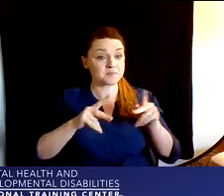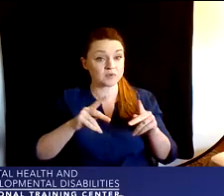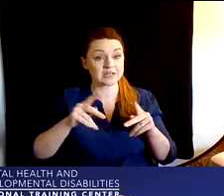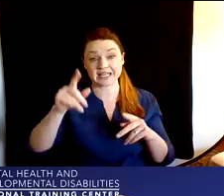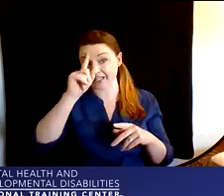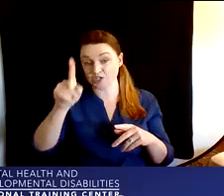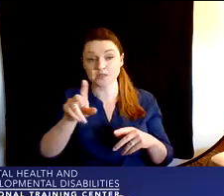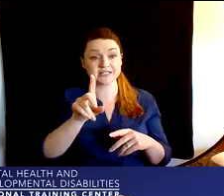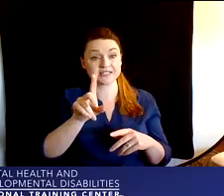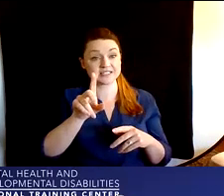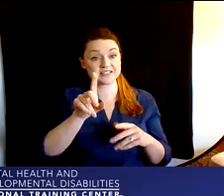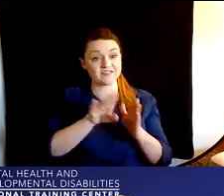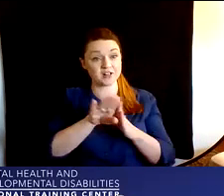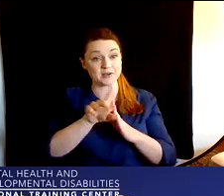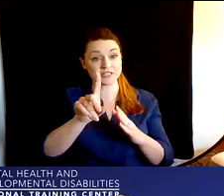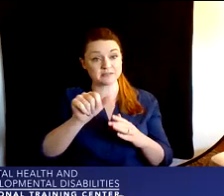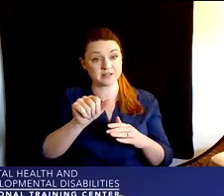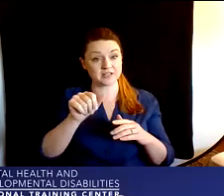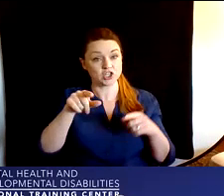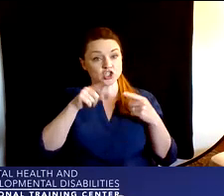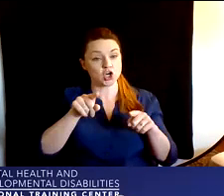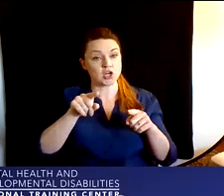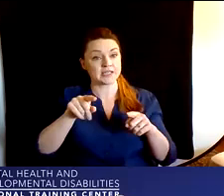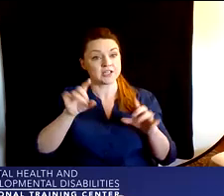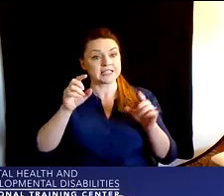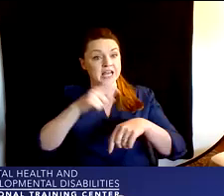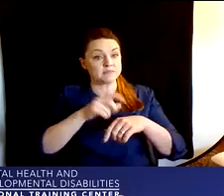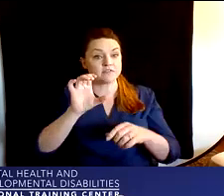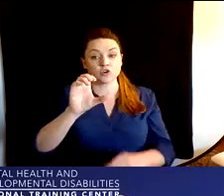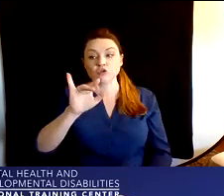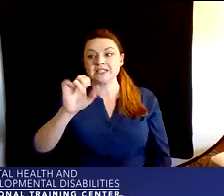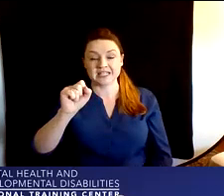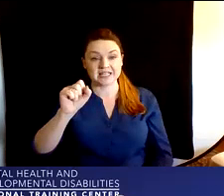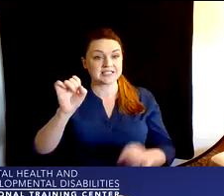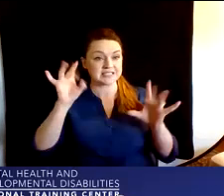During Crises and Emergencies. Thank you for being here. I'll now turn it over to Justice Shorter.